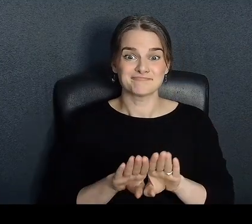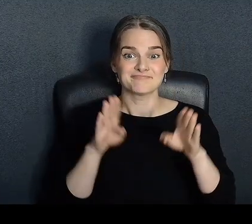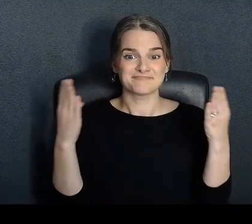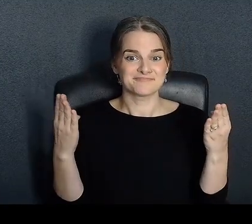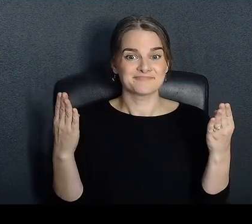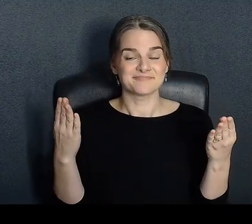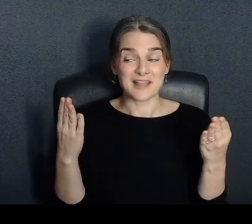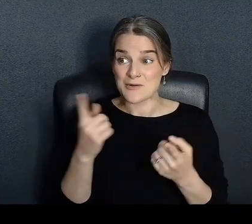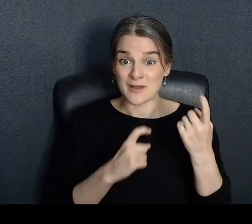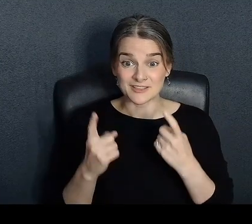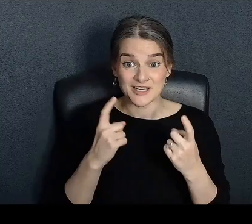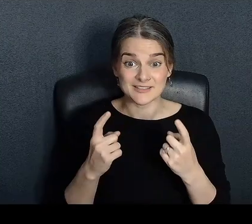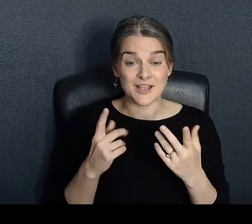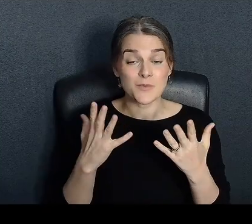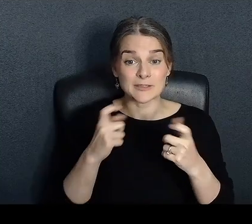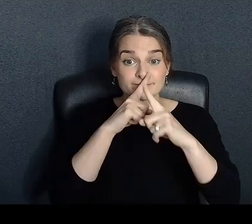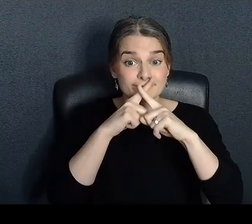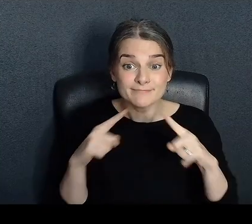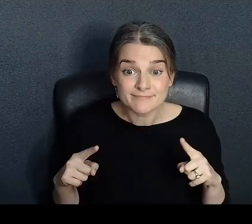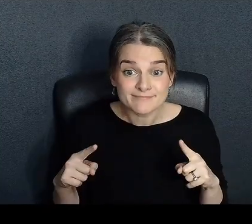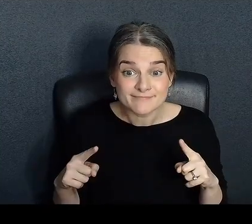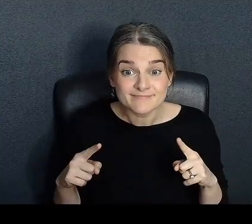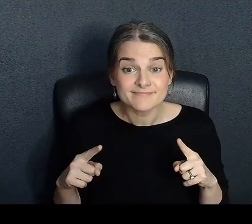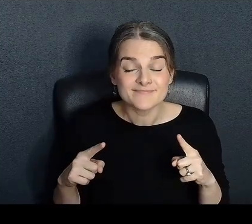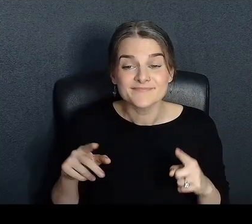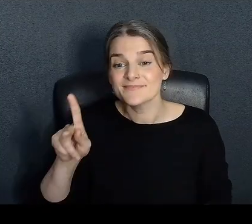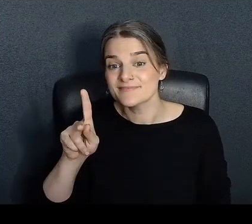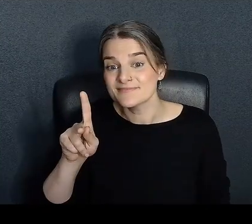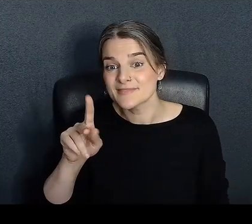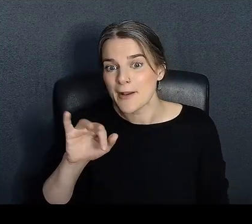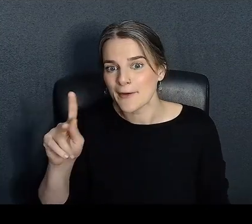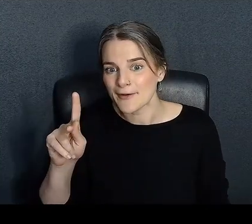Or Kirk, can you check the chat for me, see if there's any questions? Sure.